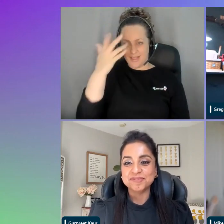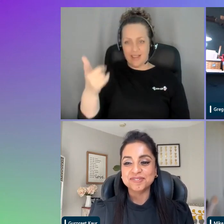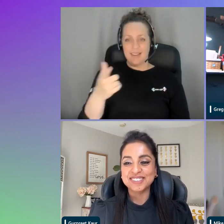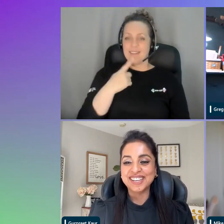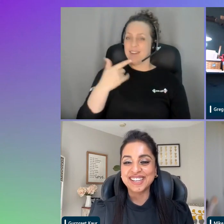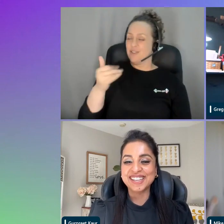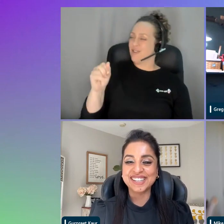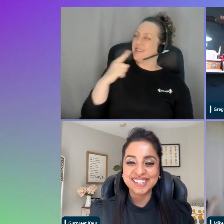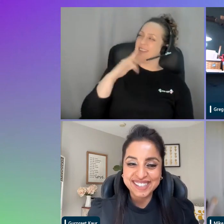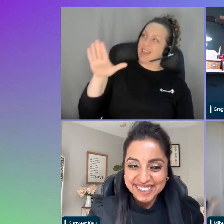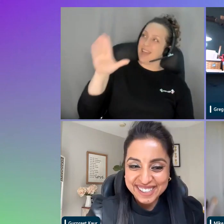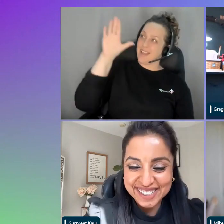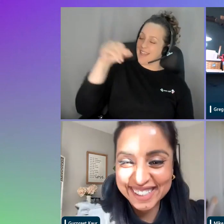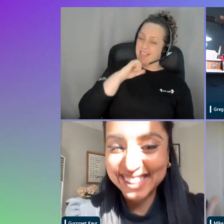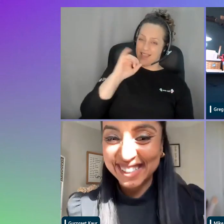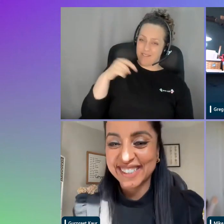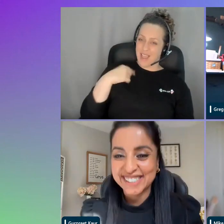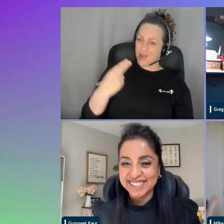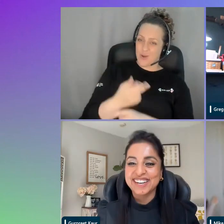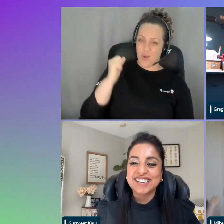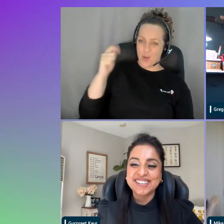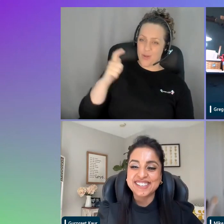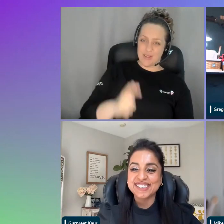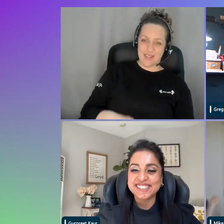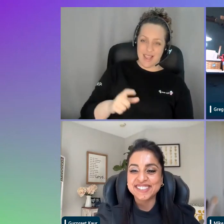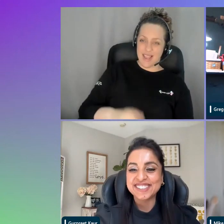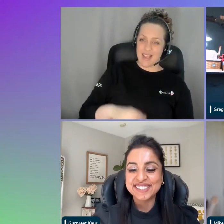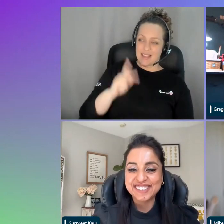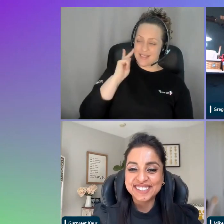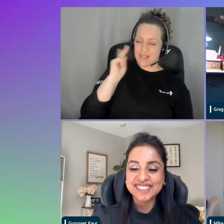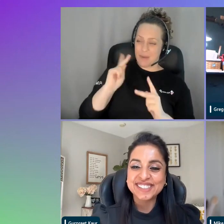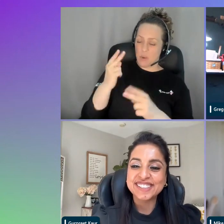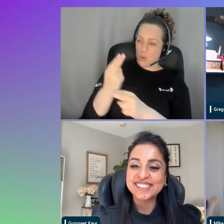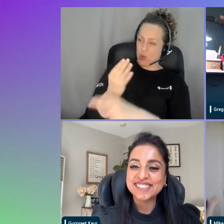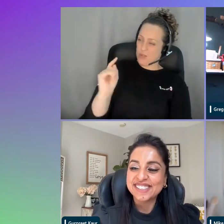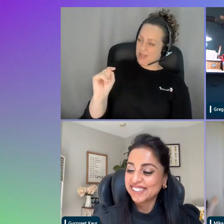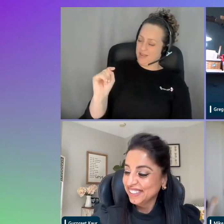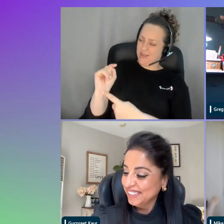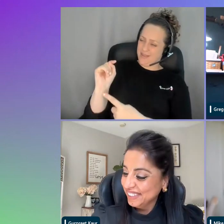That's a that's awesome. I love it and use it all the time. I mean, you see people using it. I mean just just fantastic